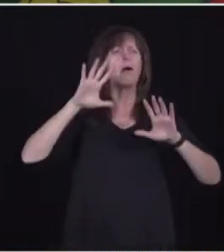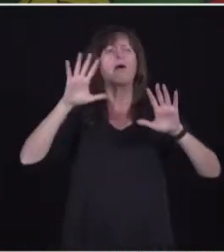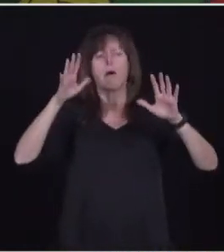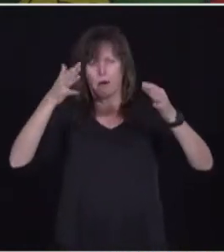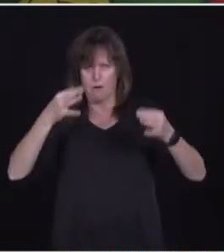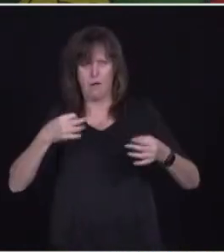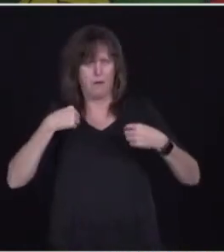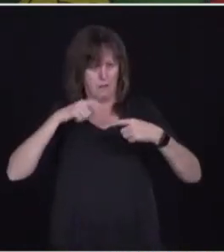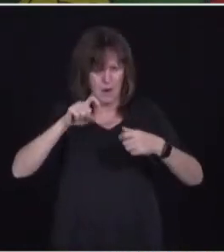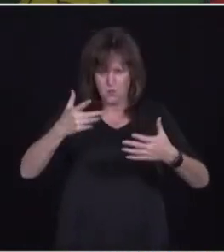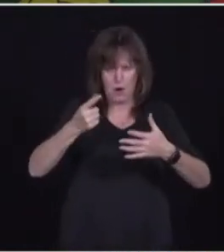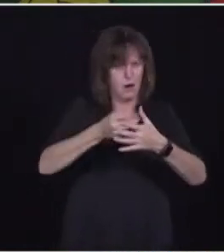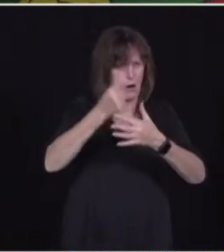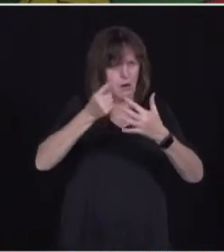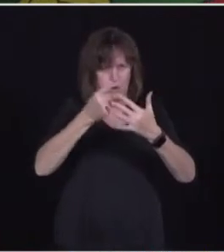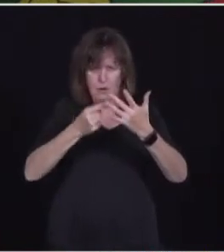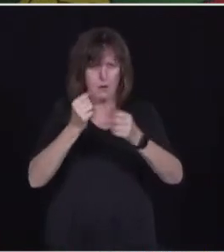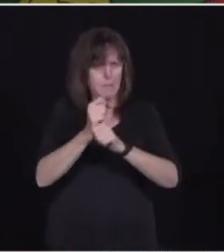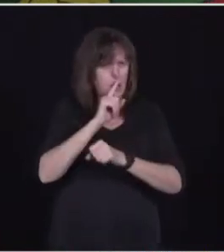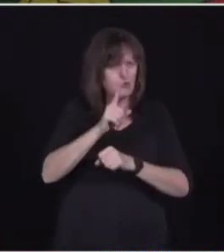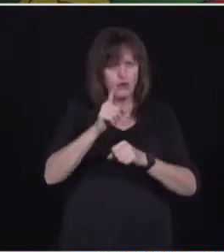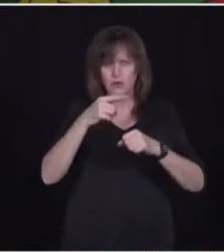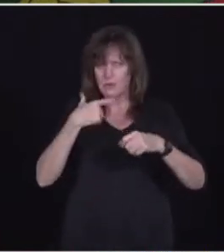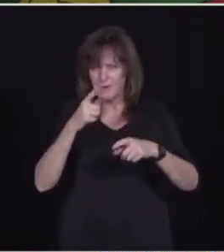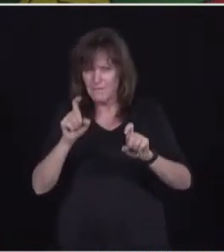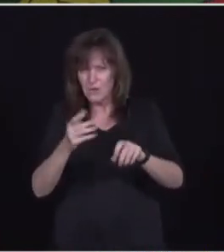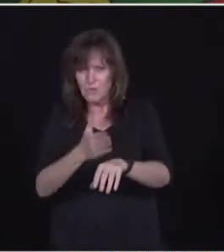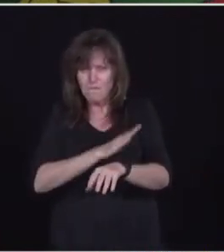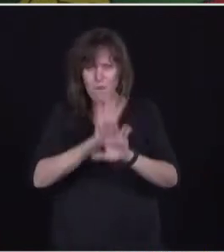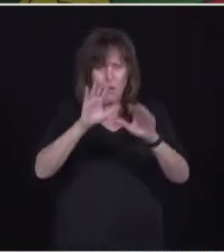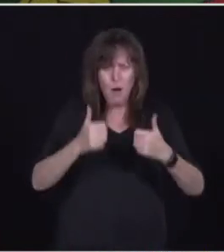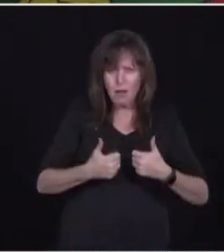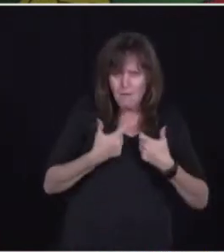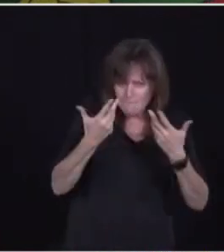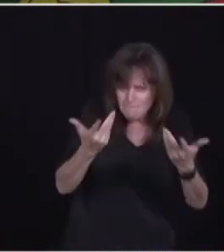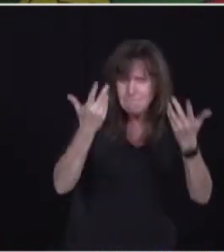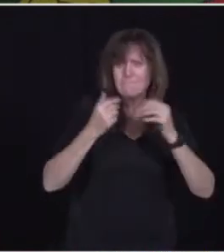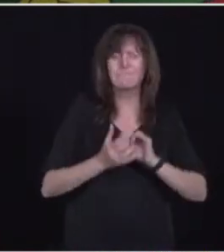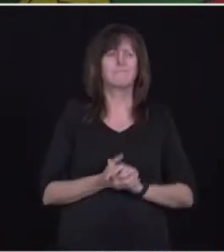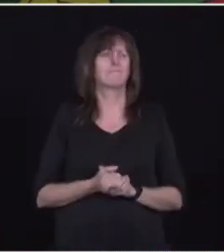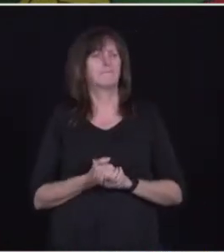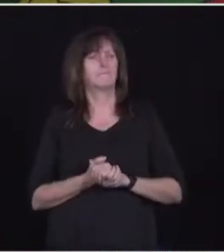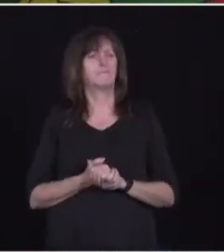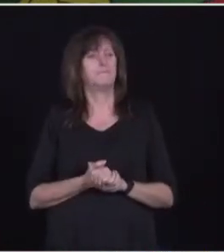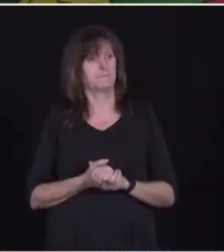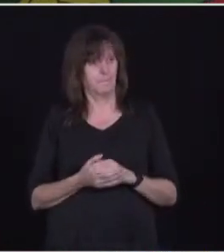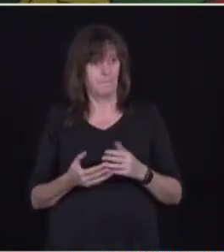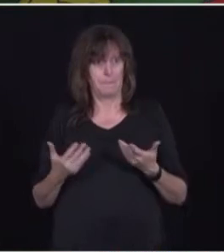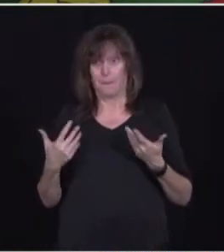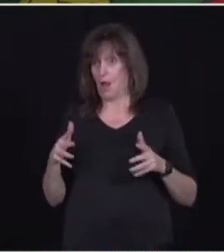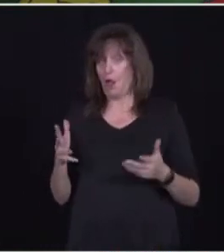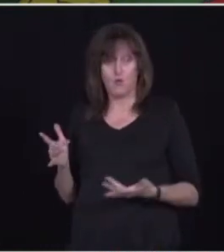incredible work that has been done from the logistics people, from the medical folks, from the information technology folks, and of course, for the pub communication specialist